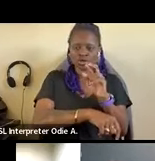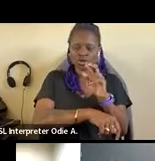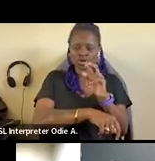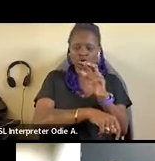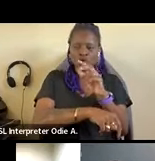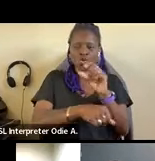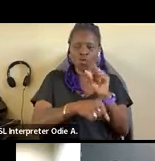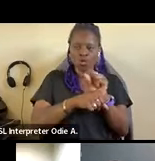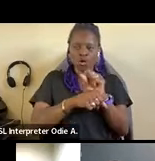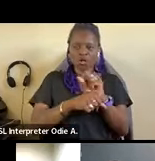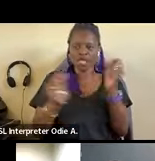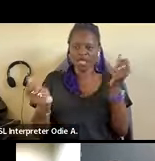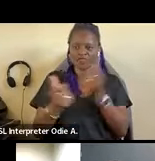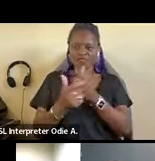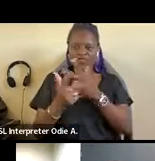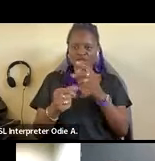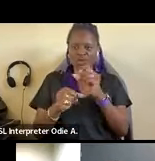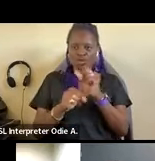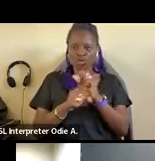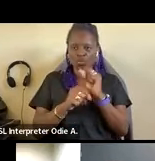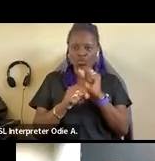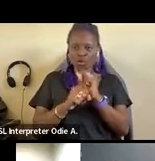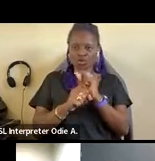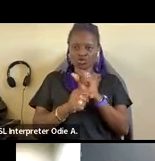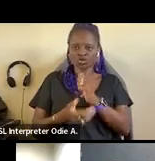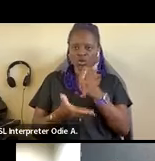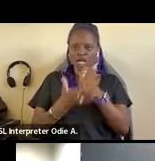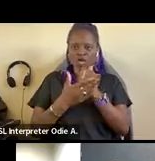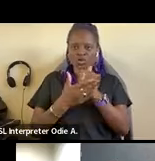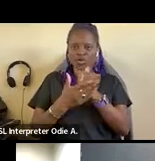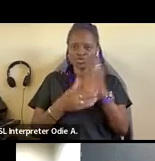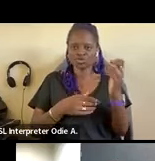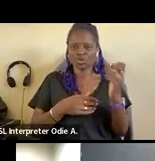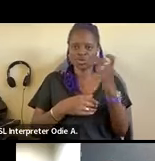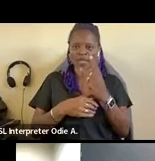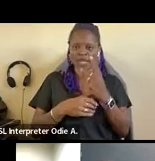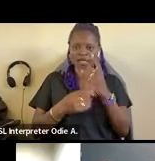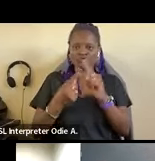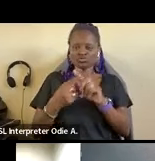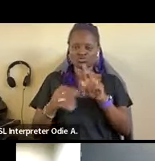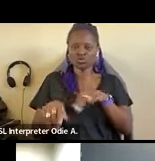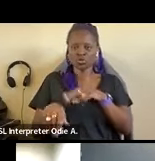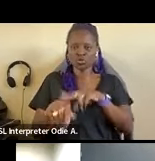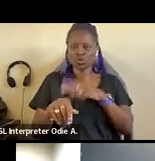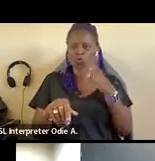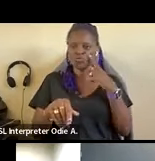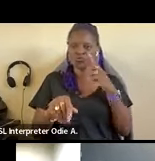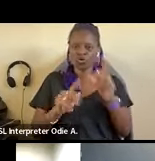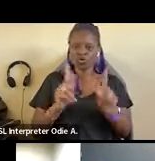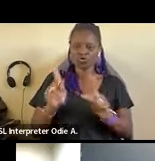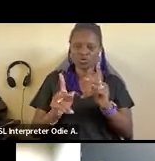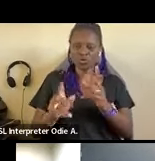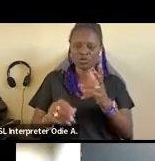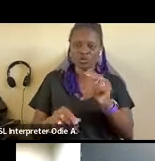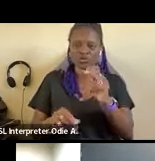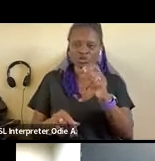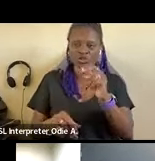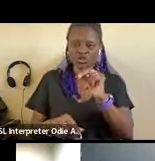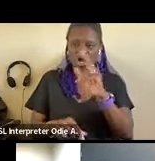the overall ability to return to normal life while COVID still exists. Those who are unvaccinated in Sonoma County are not only much more likely to